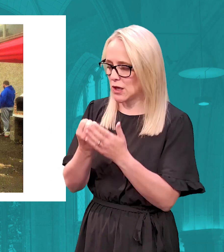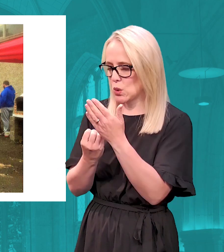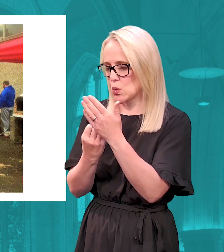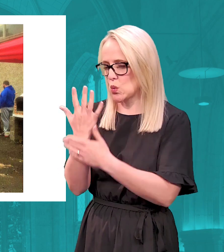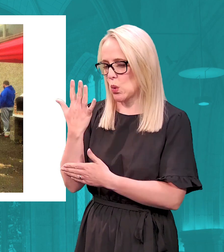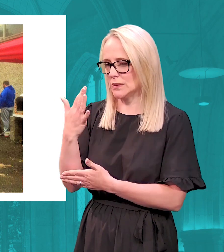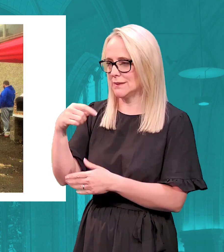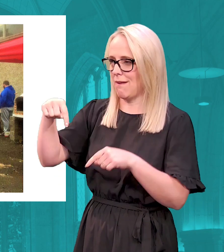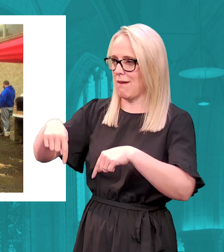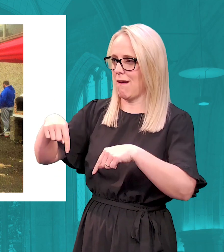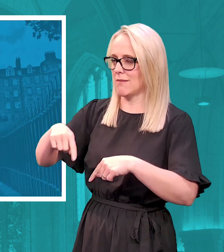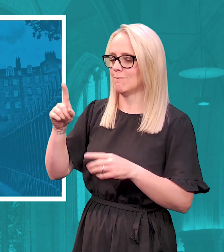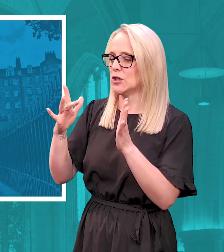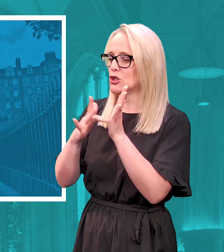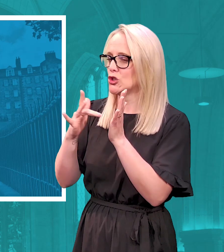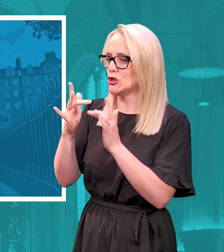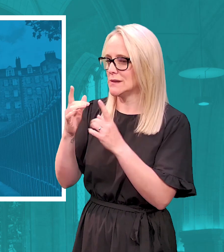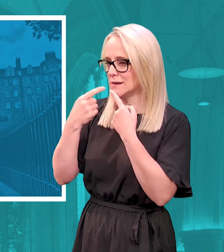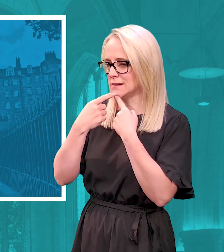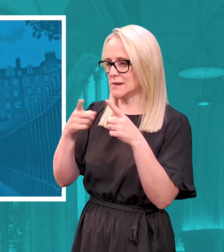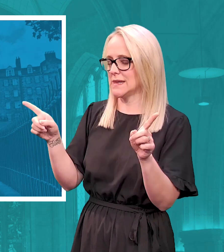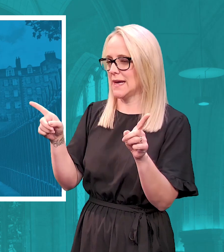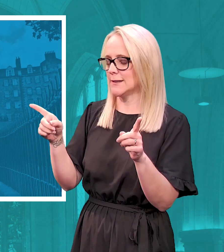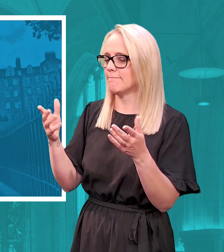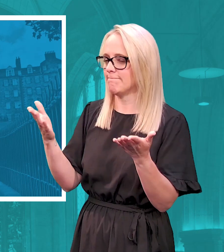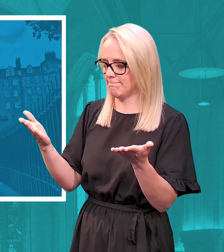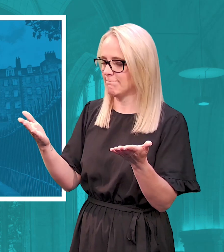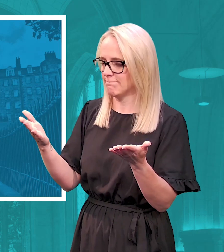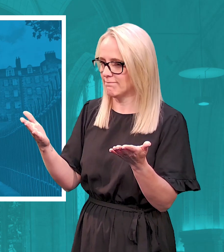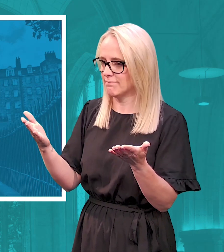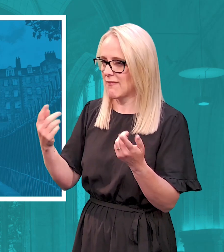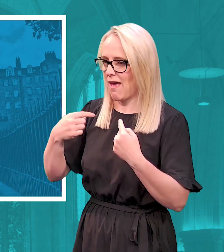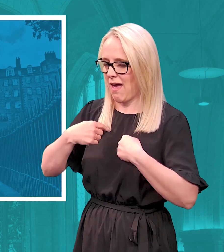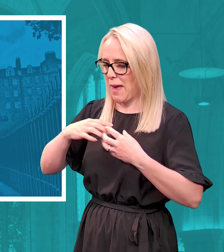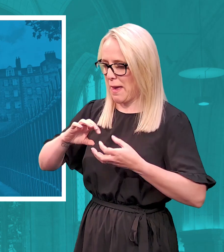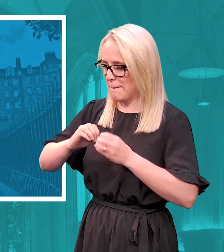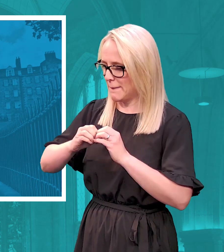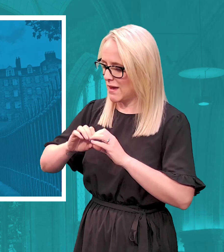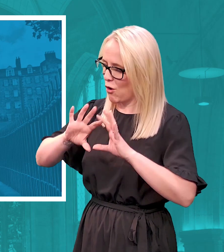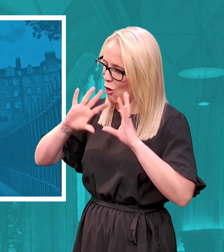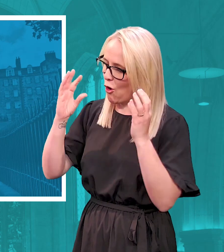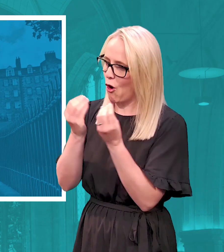Jesus says, "Behold I am making all things new." Are we?